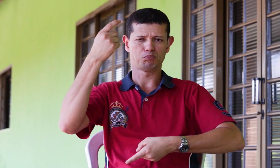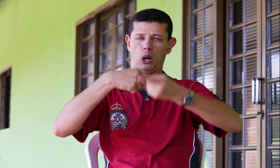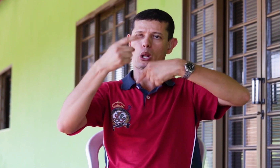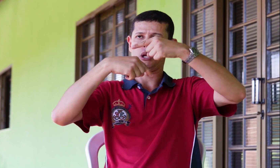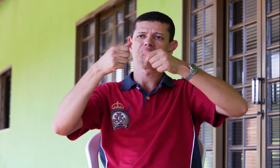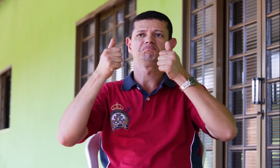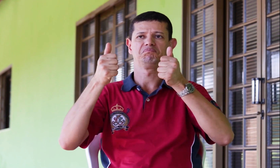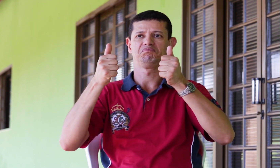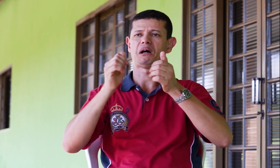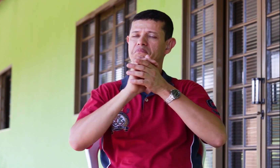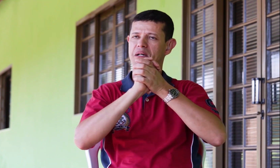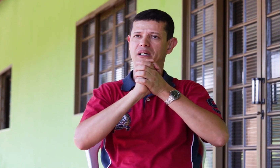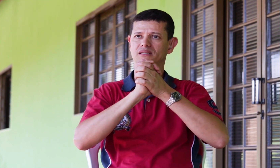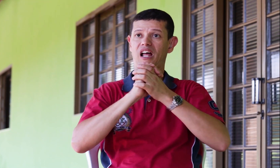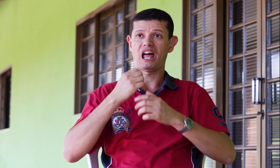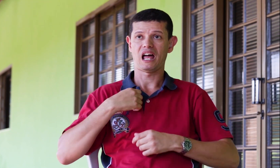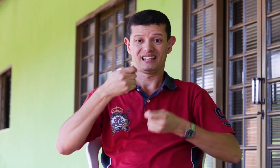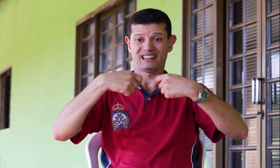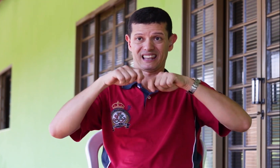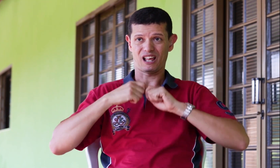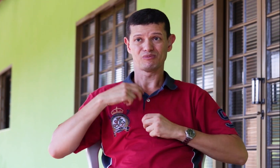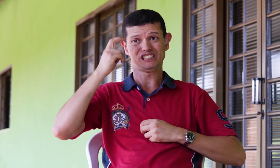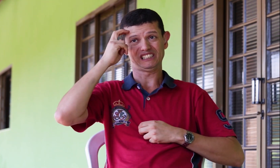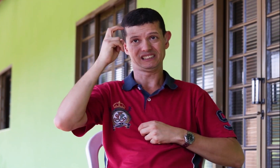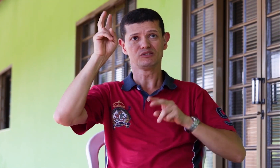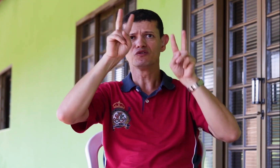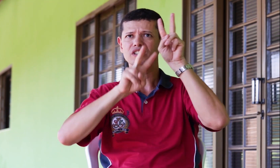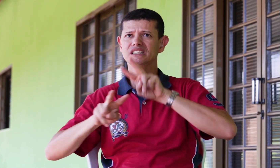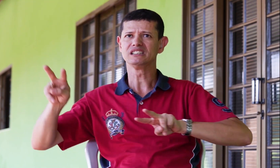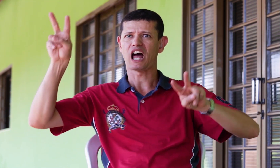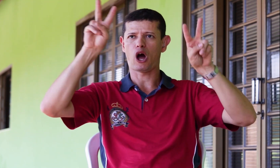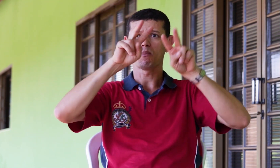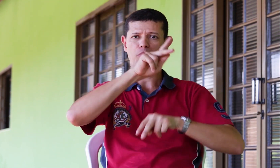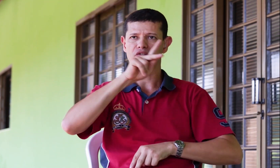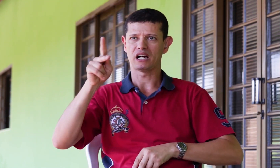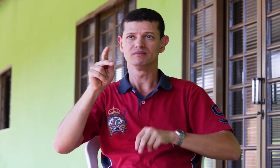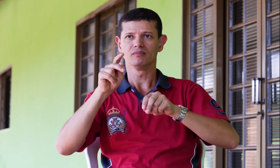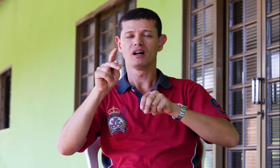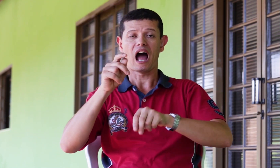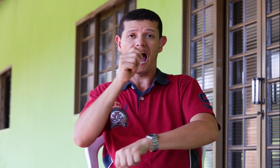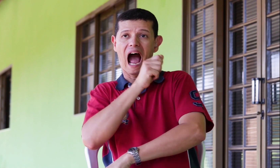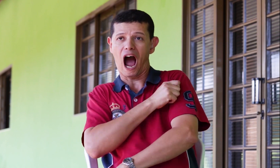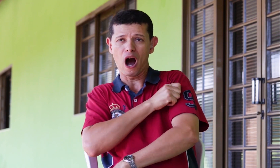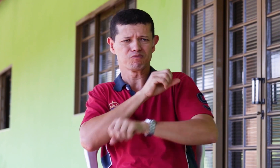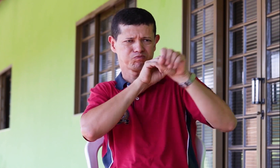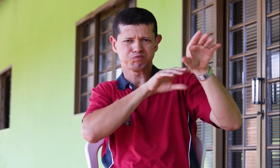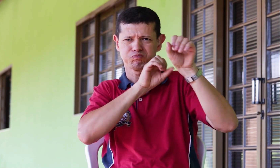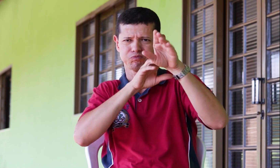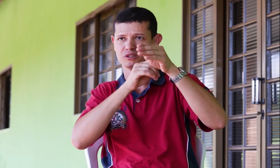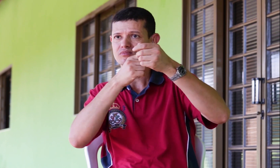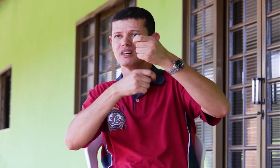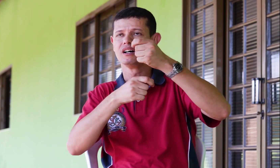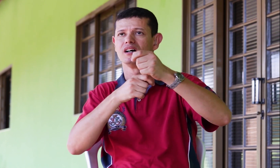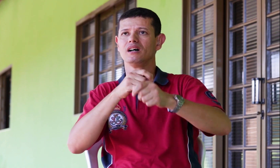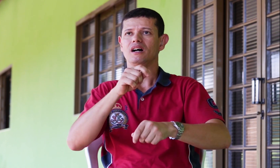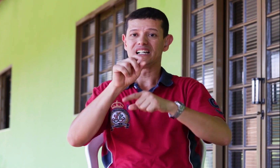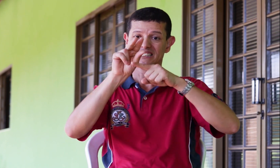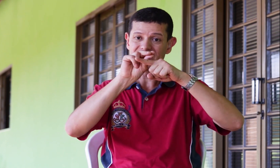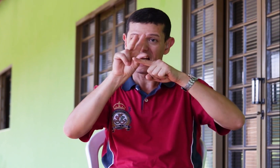and I congratulate each one of my students for their improvement. I have a visual intelligence. and that's what I teach to the students from Senac